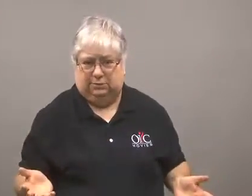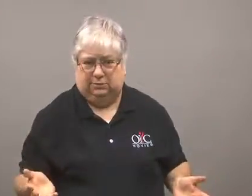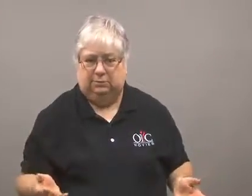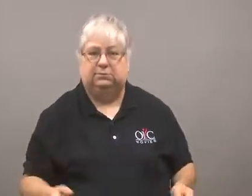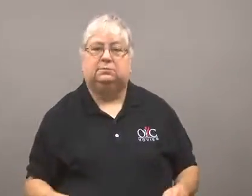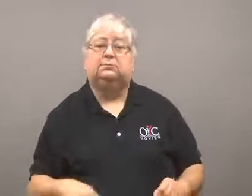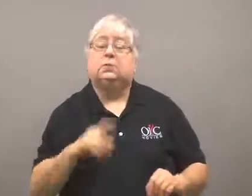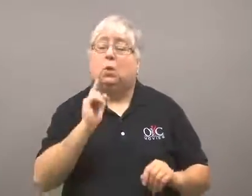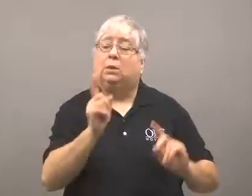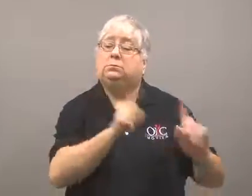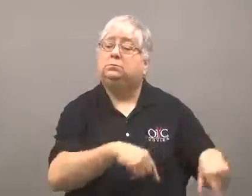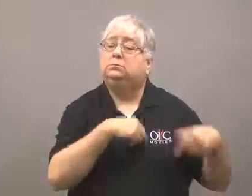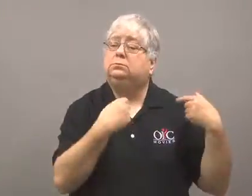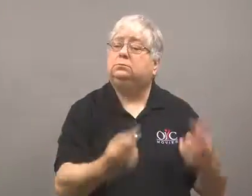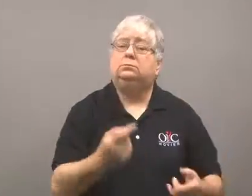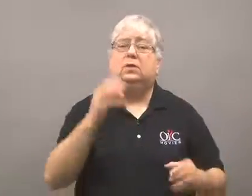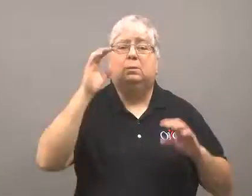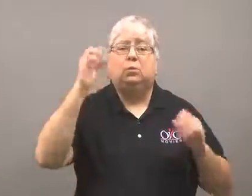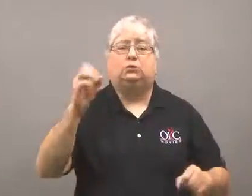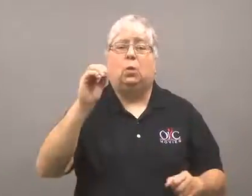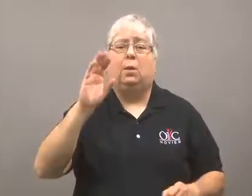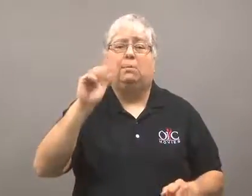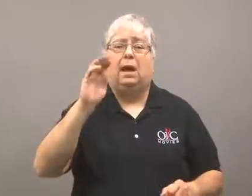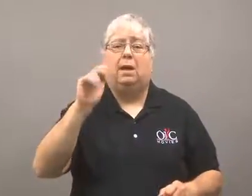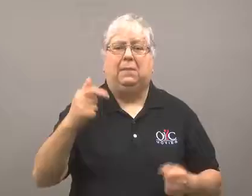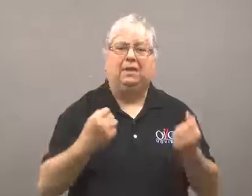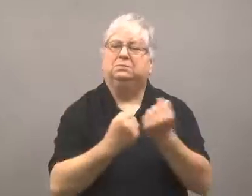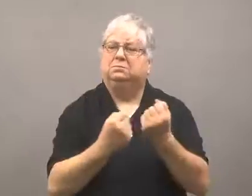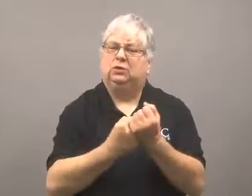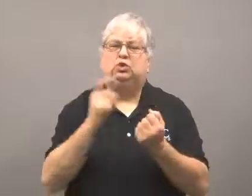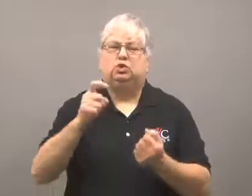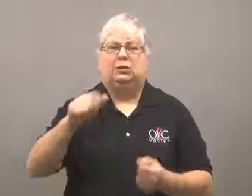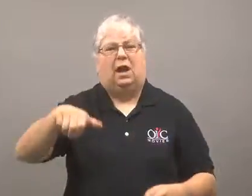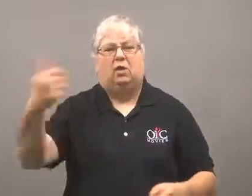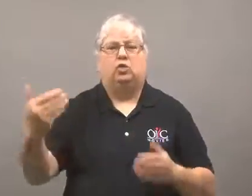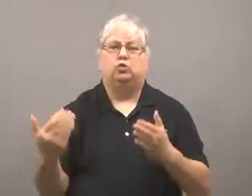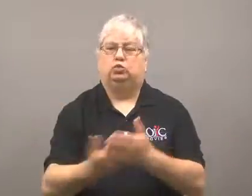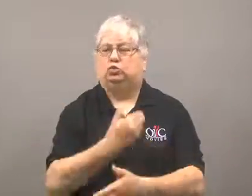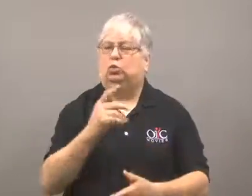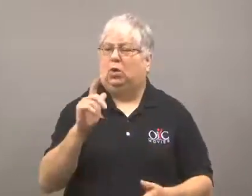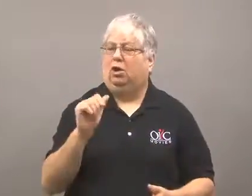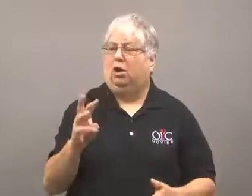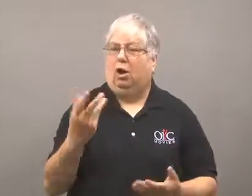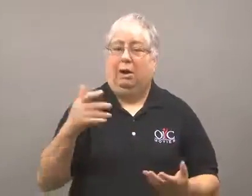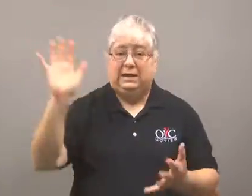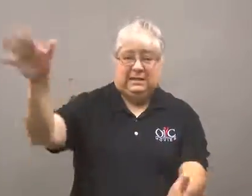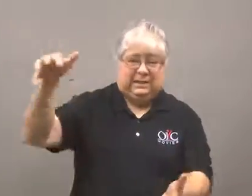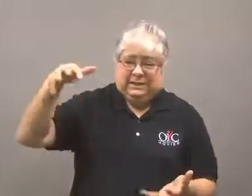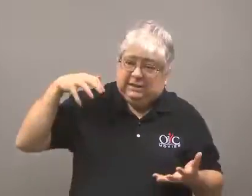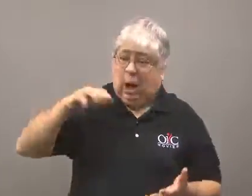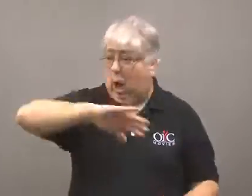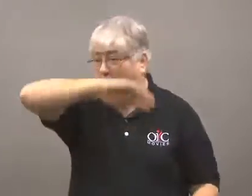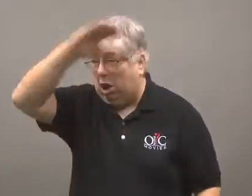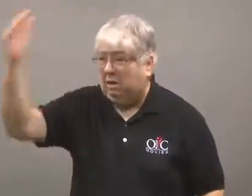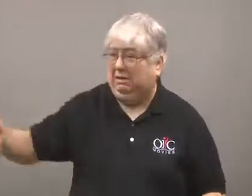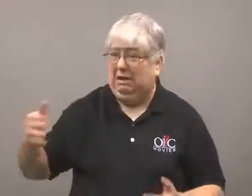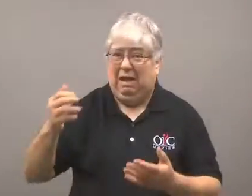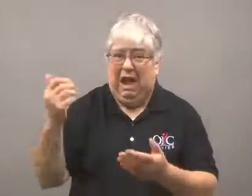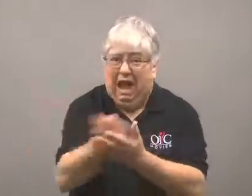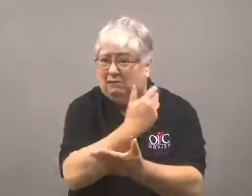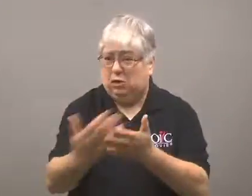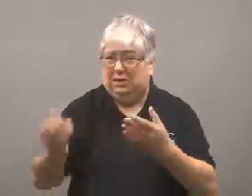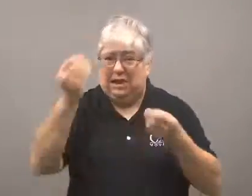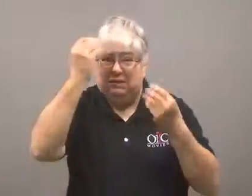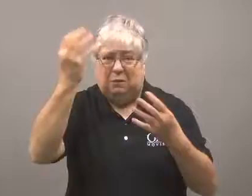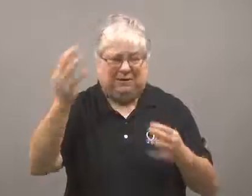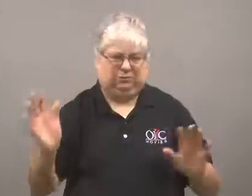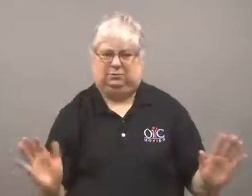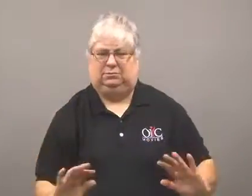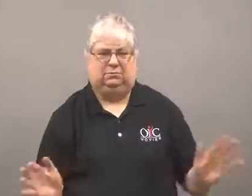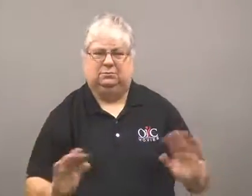President Obama has long supported a new law that does not permit collecting bulk data.